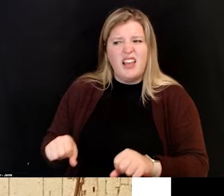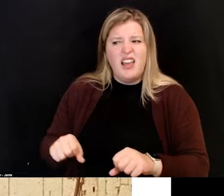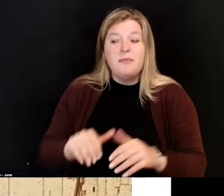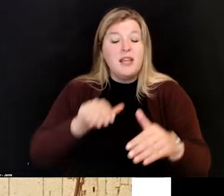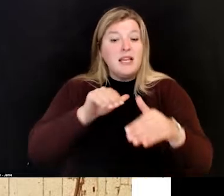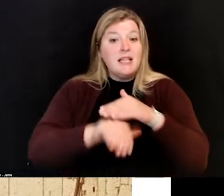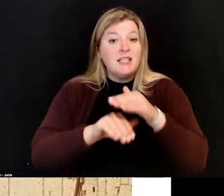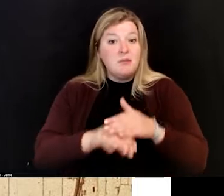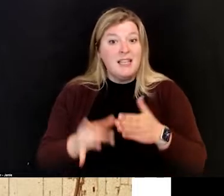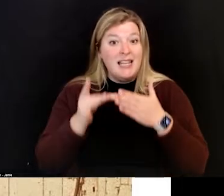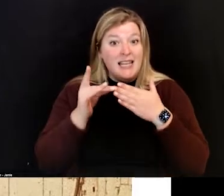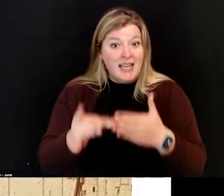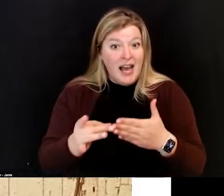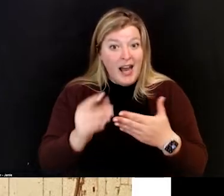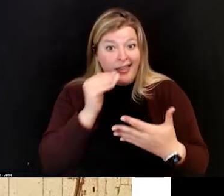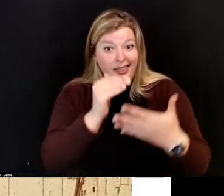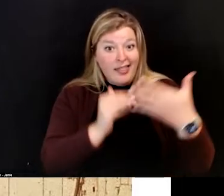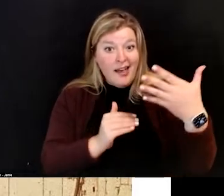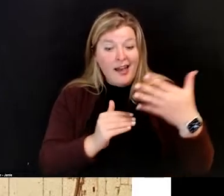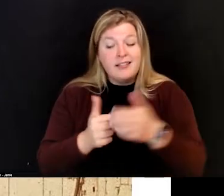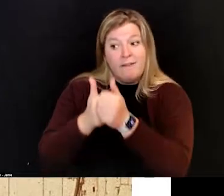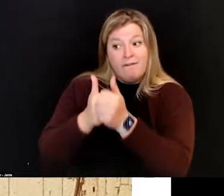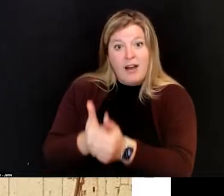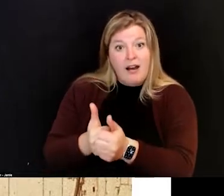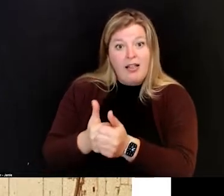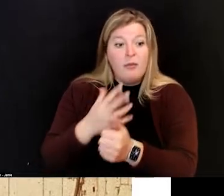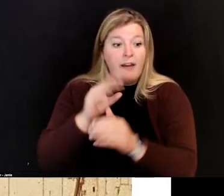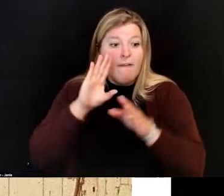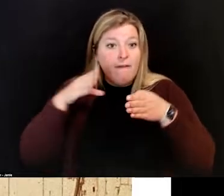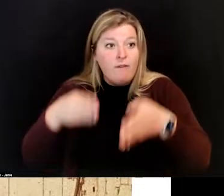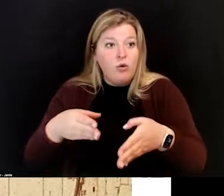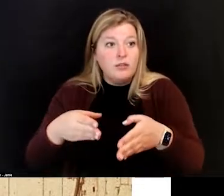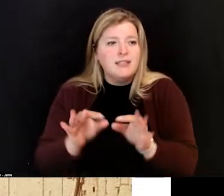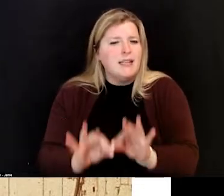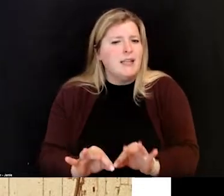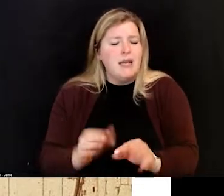and focusing on accessibility, it really improves the quality of everything we create,